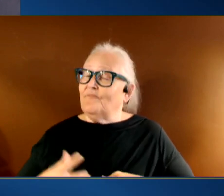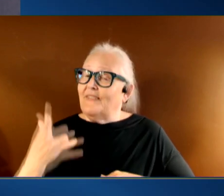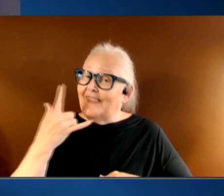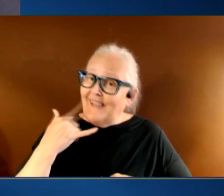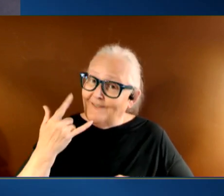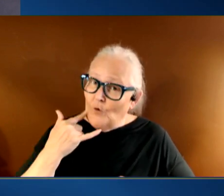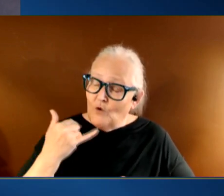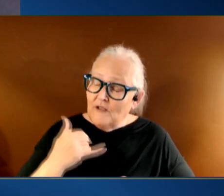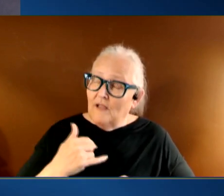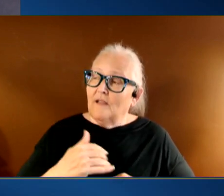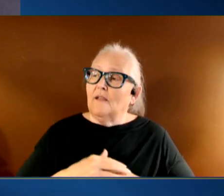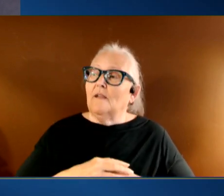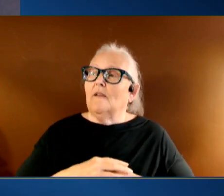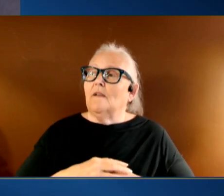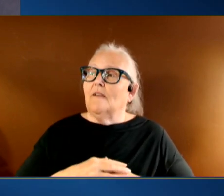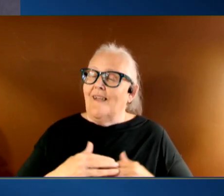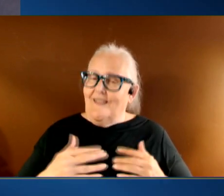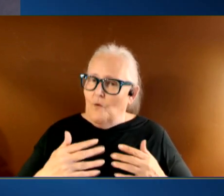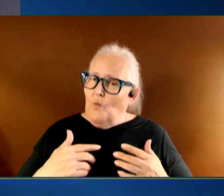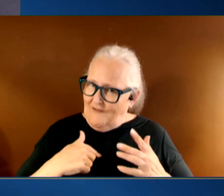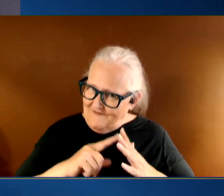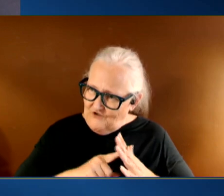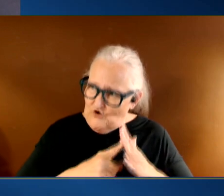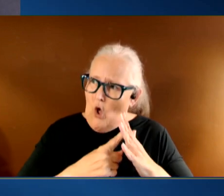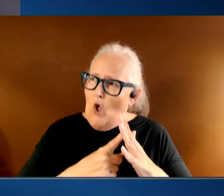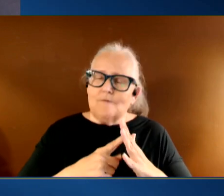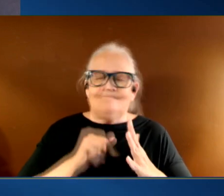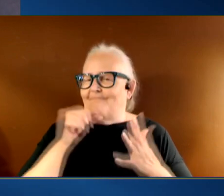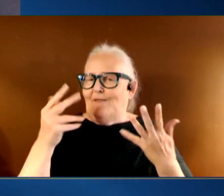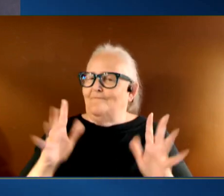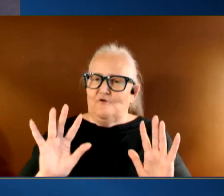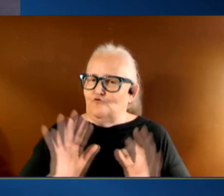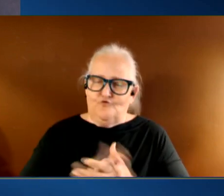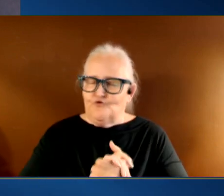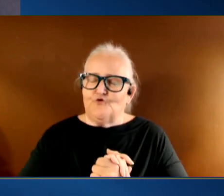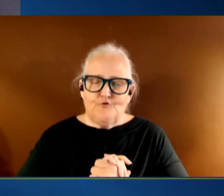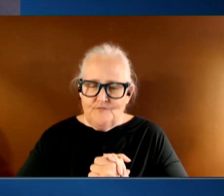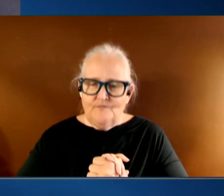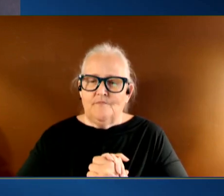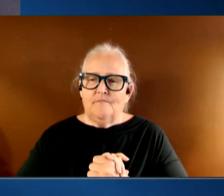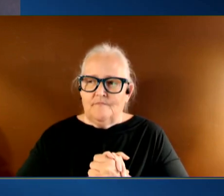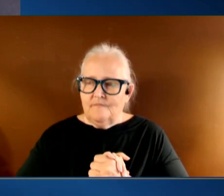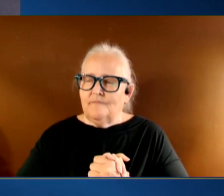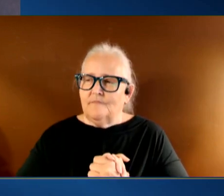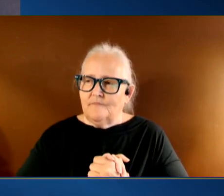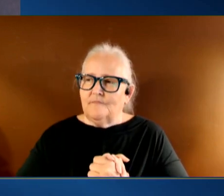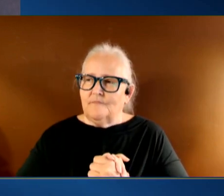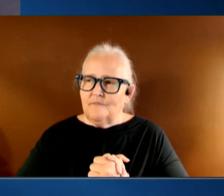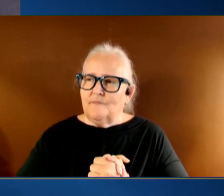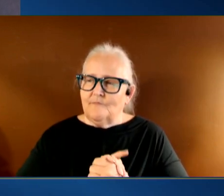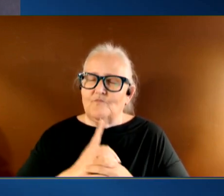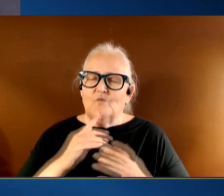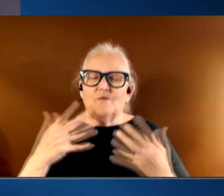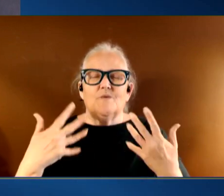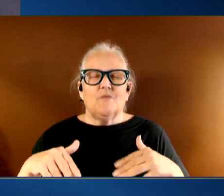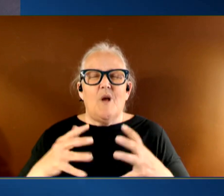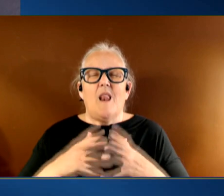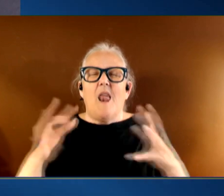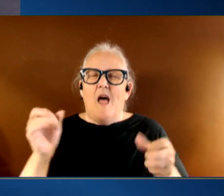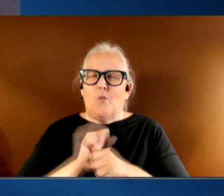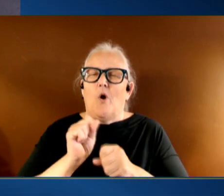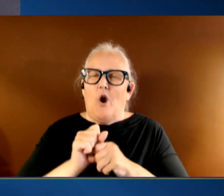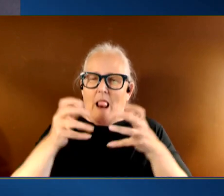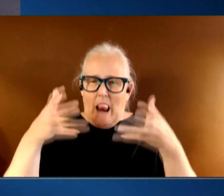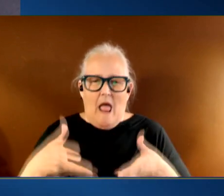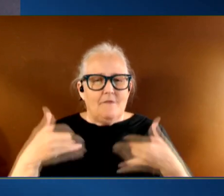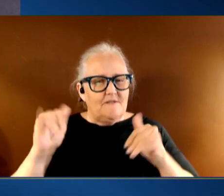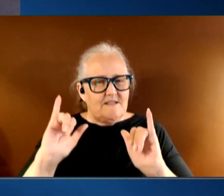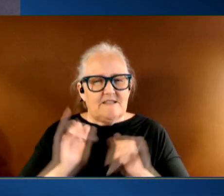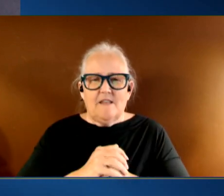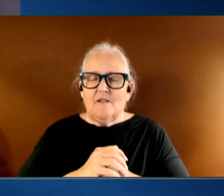but we're not finished yet. We have so much work to do. So, when you start something,